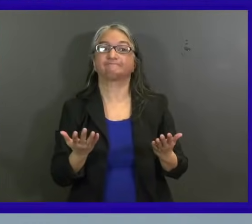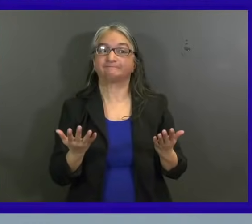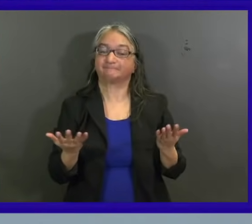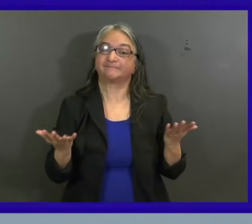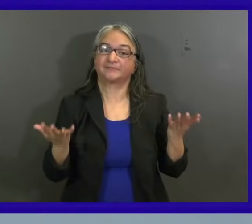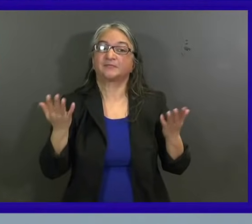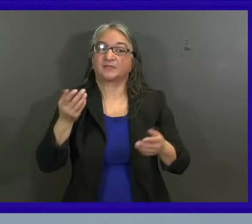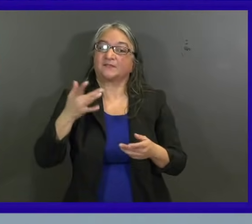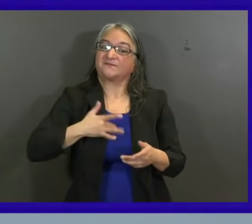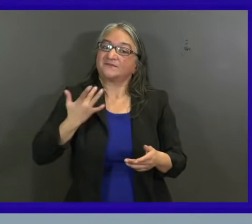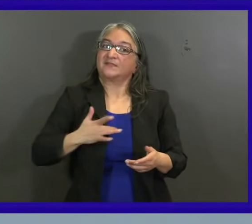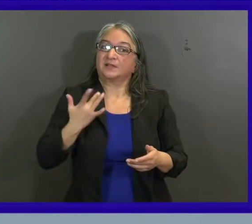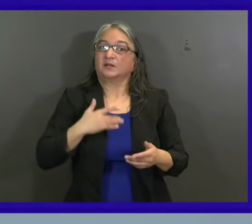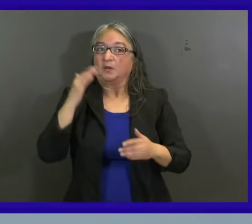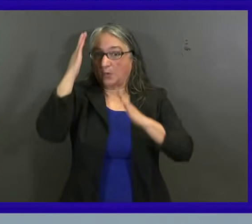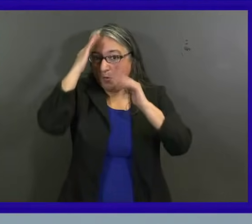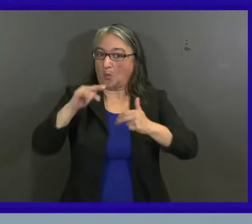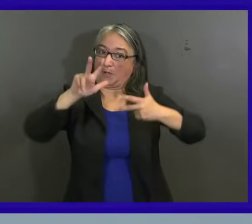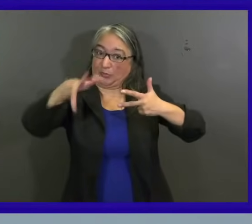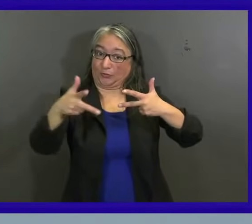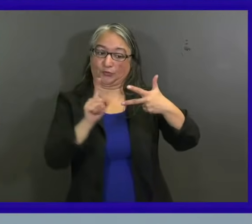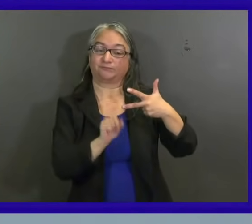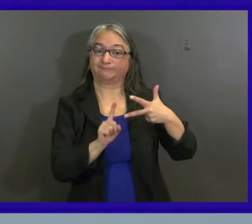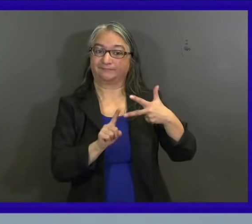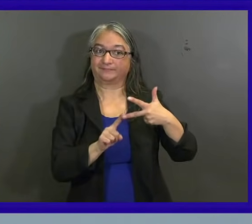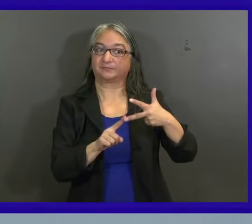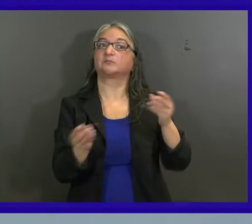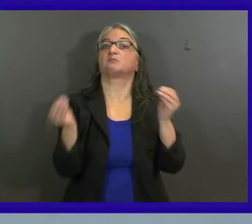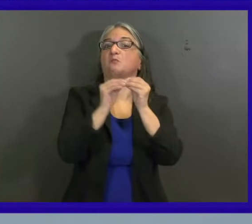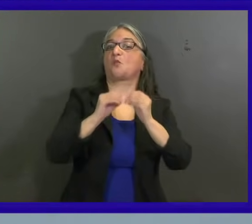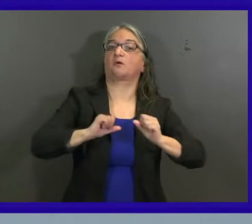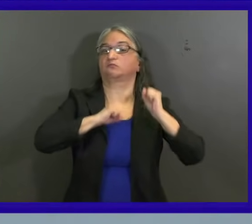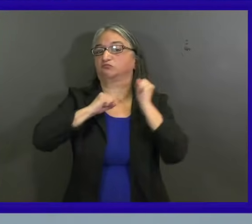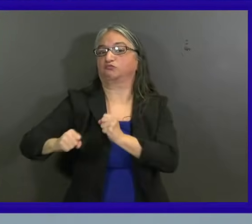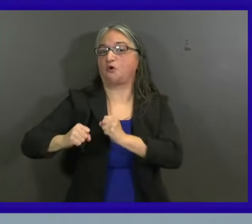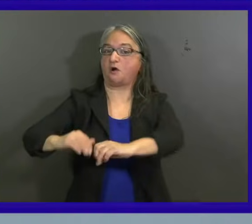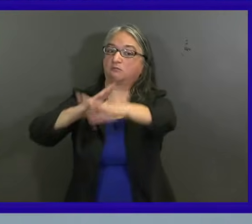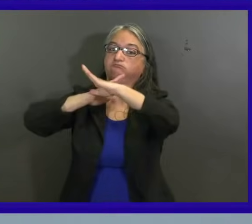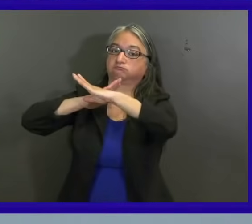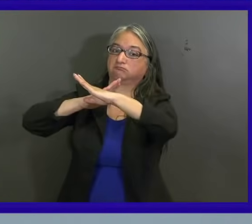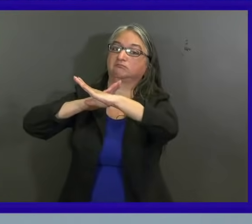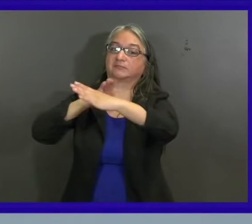overcome by getting a booster so that's good news when you get a booster dose